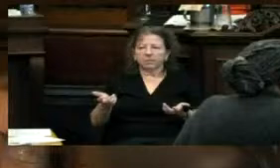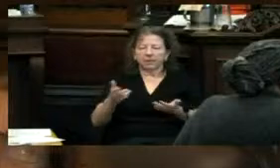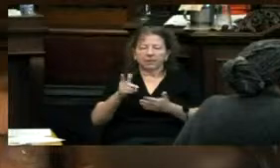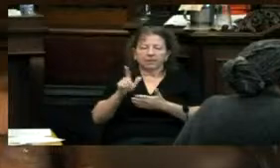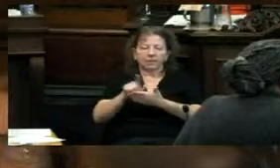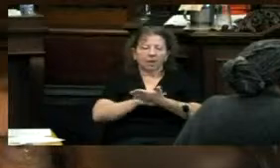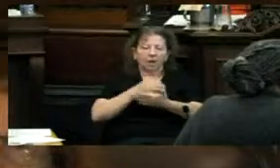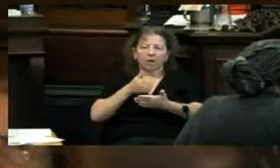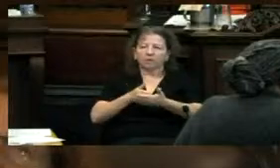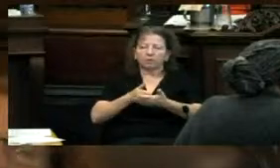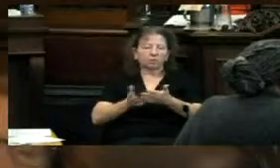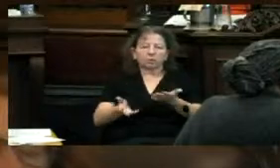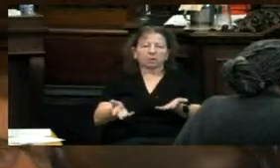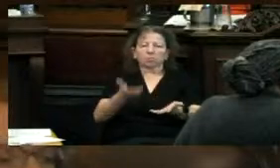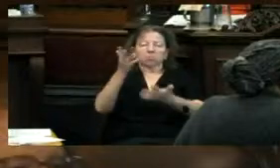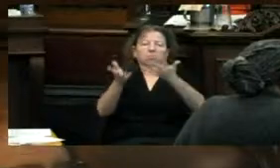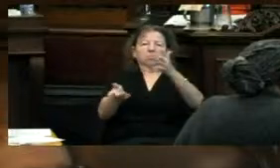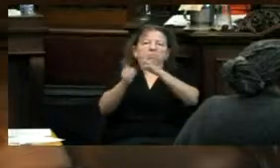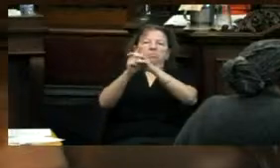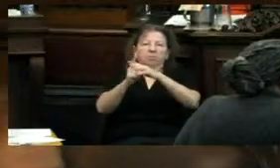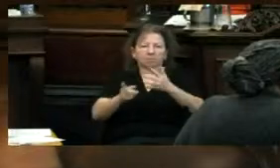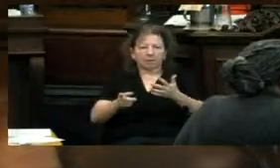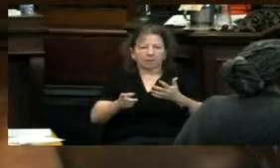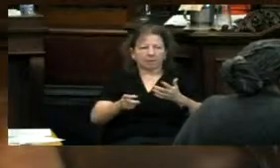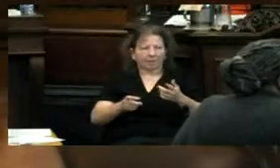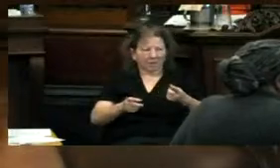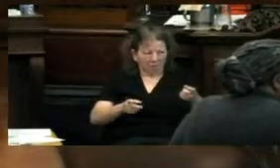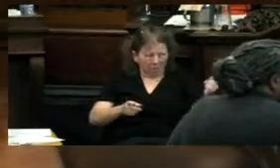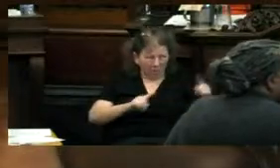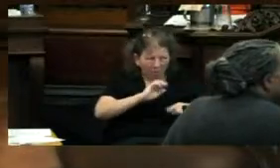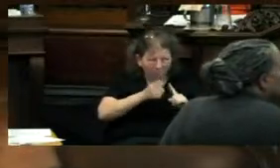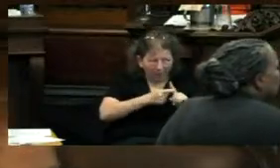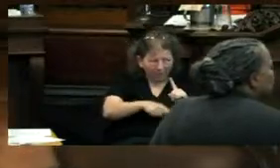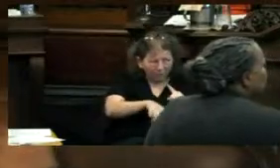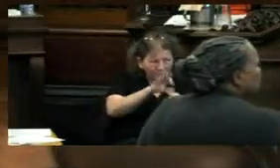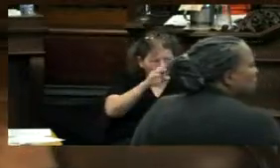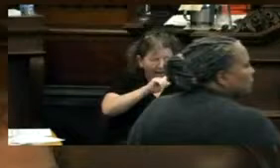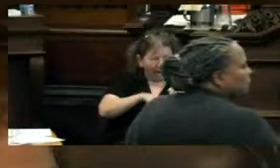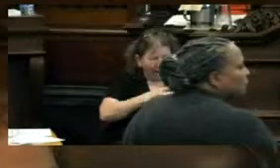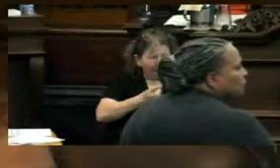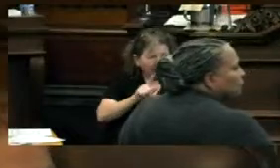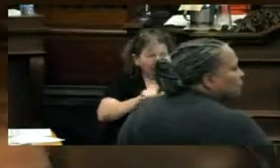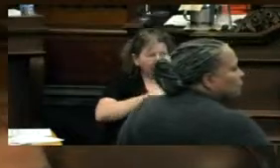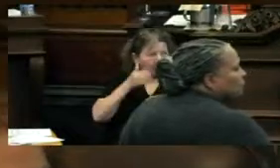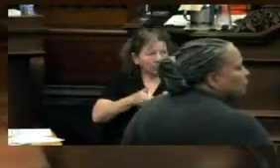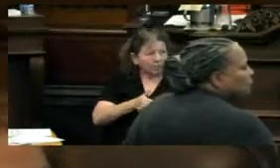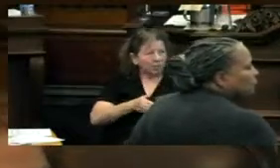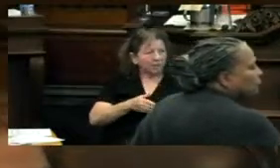just came across as far as the